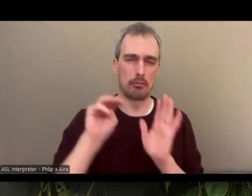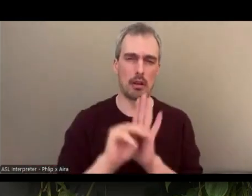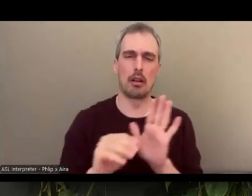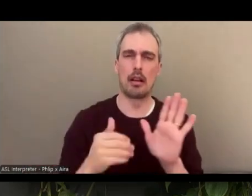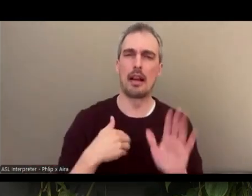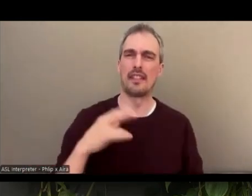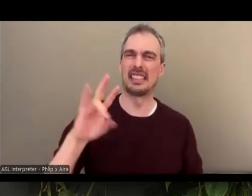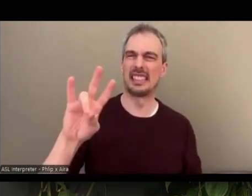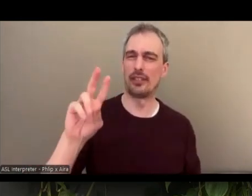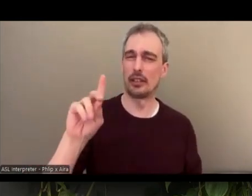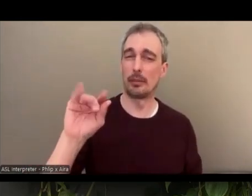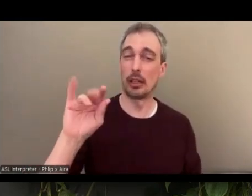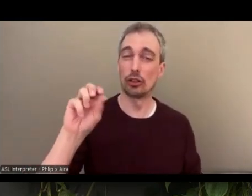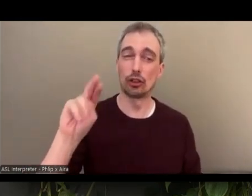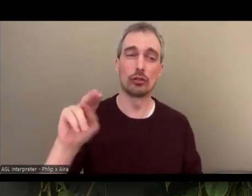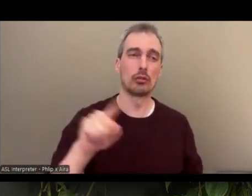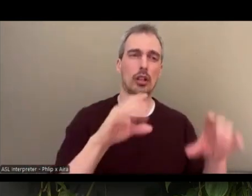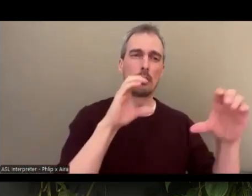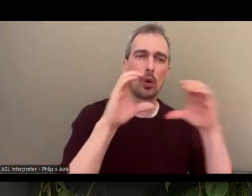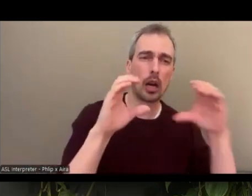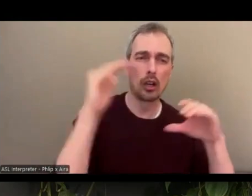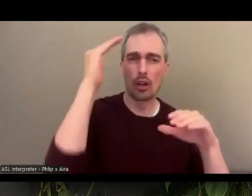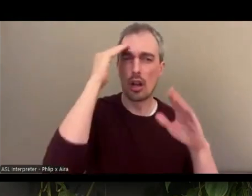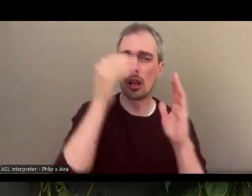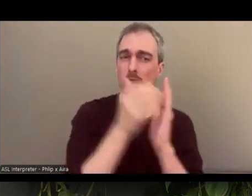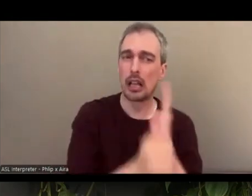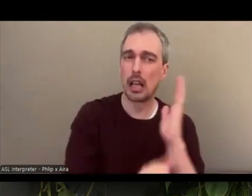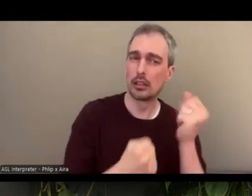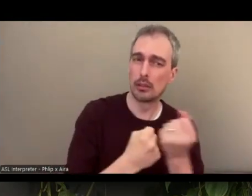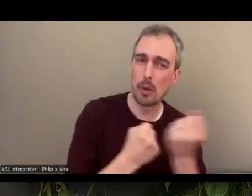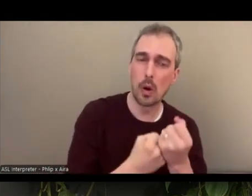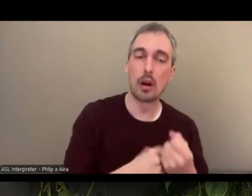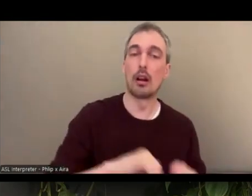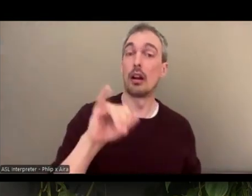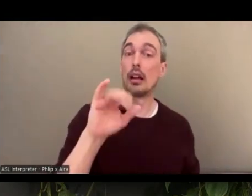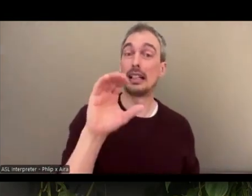Communications, knowledge and skills, support, ICT, which stands